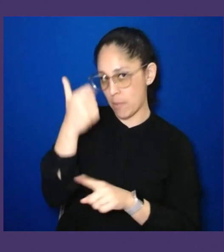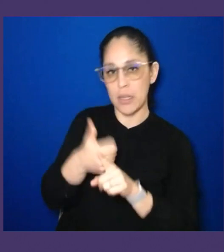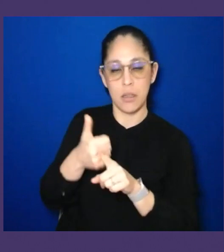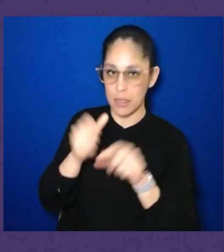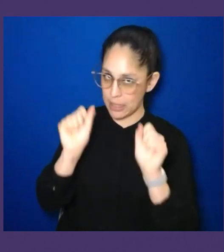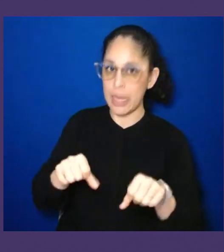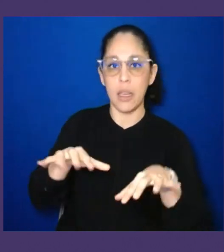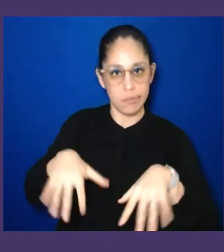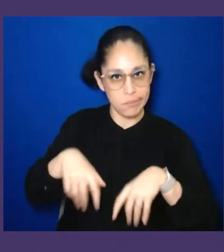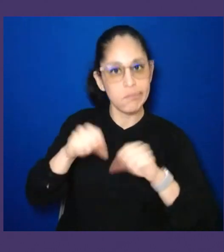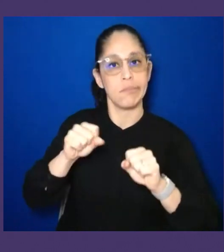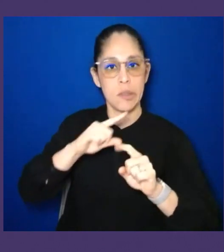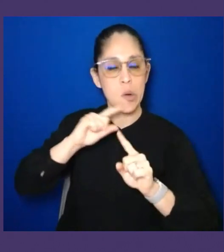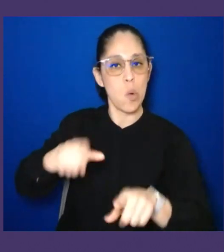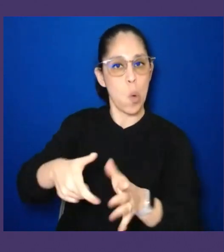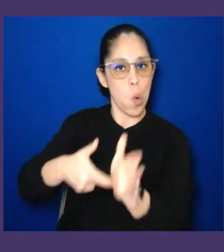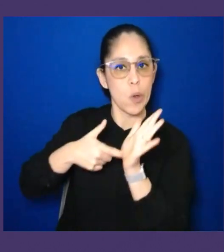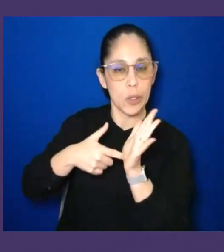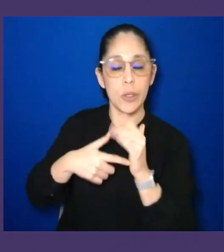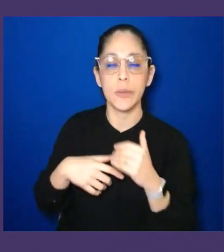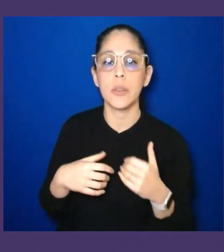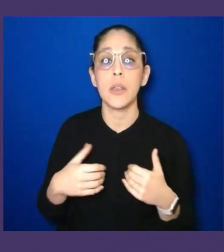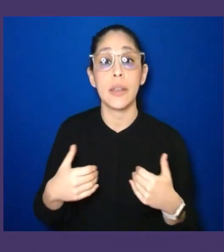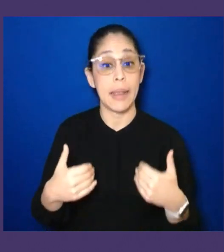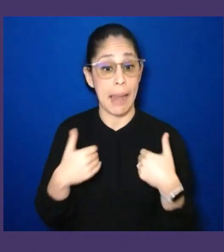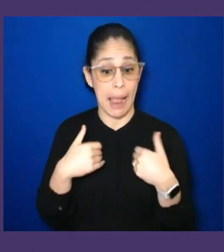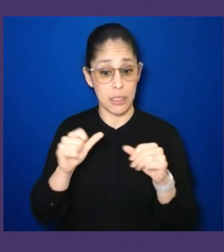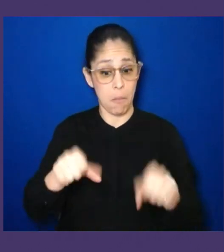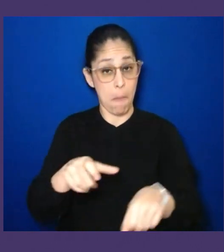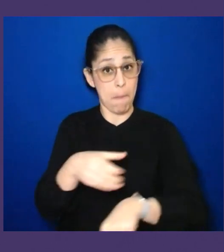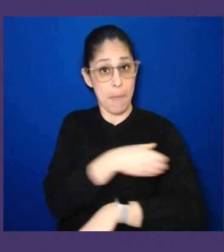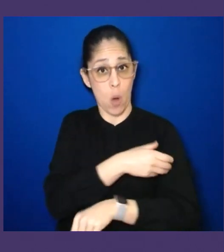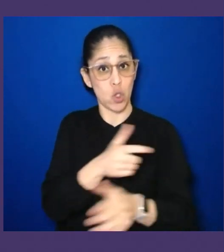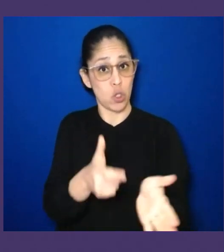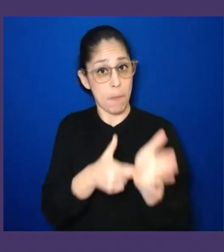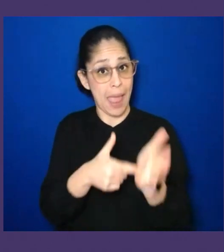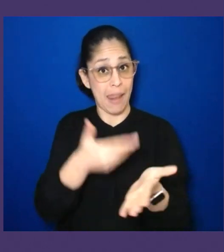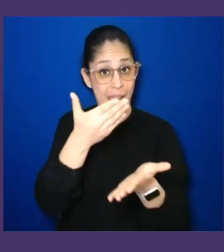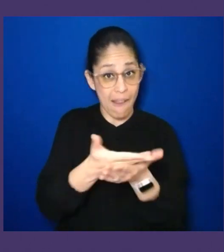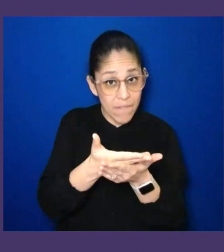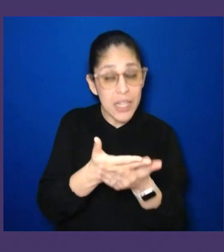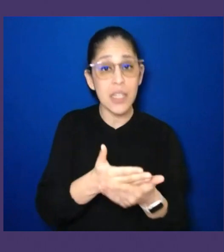It has powers to demand evidence, witnesses,